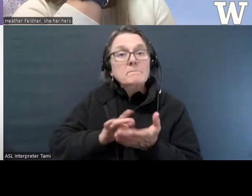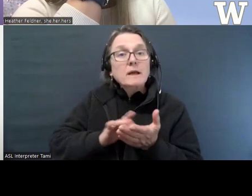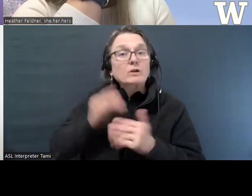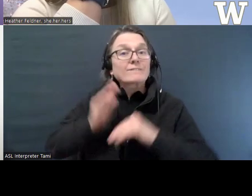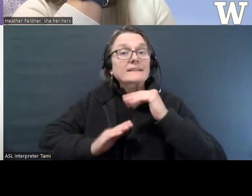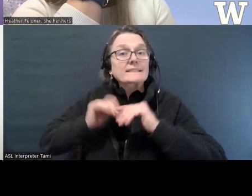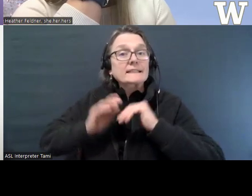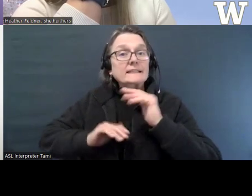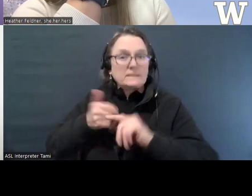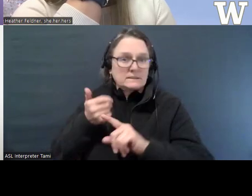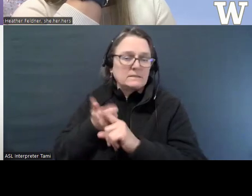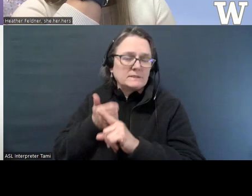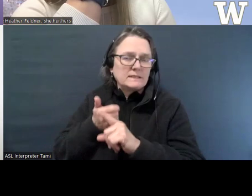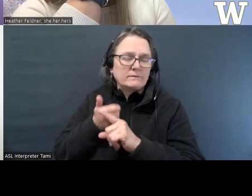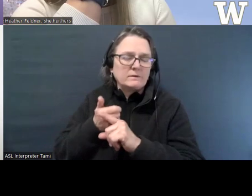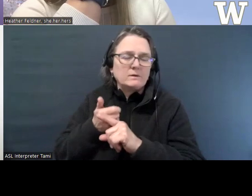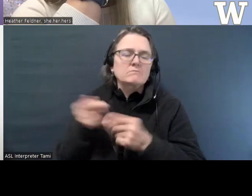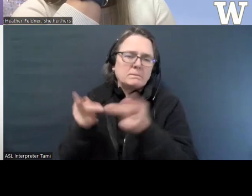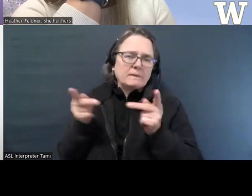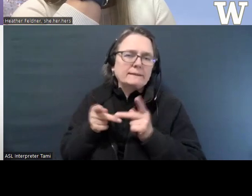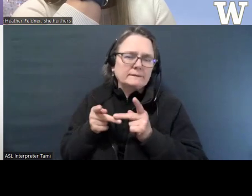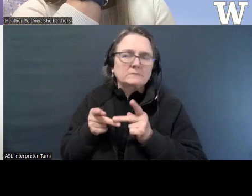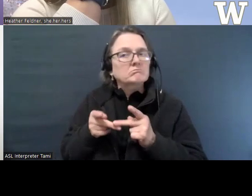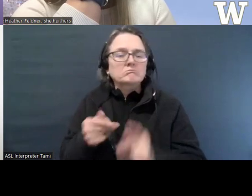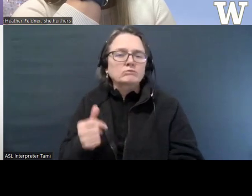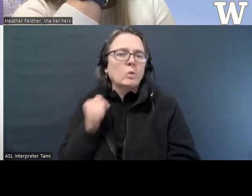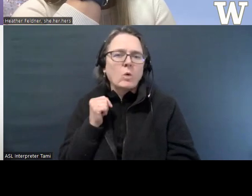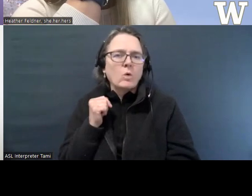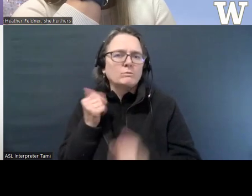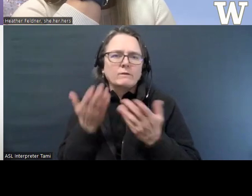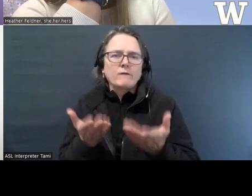to provide me with accessible information,